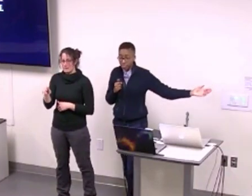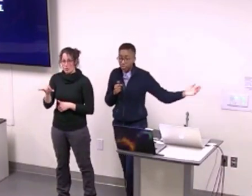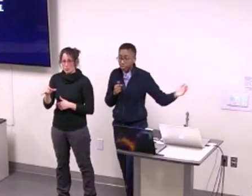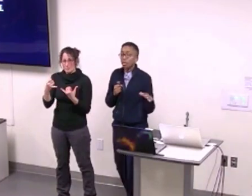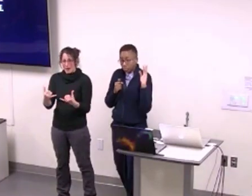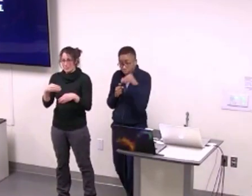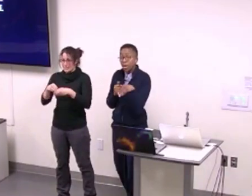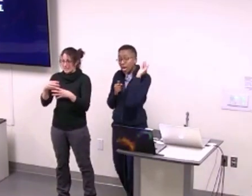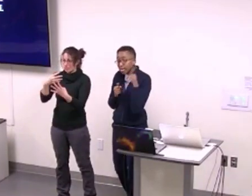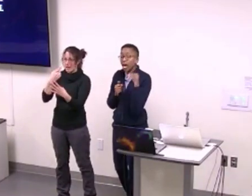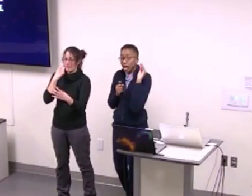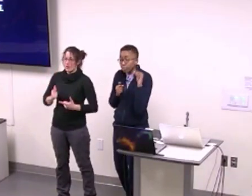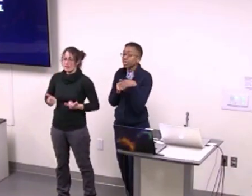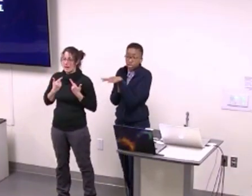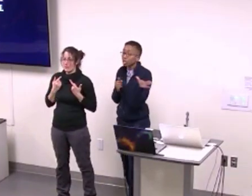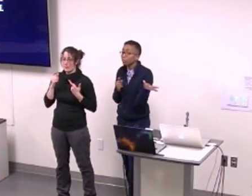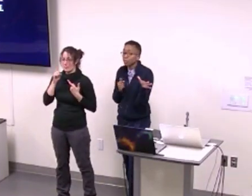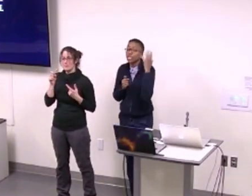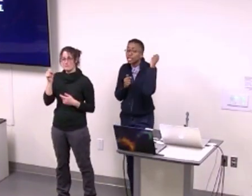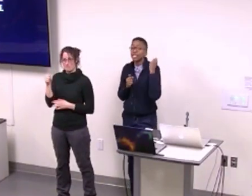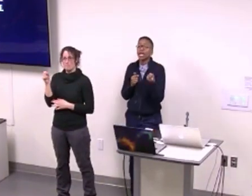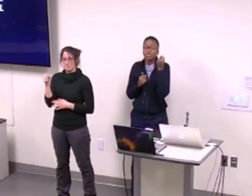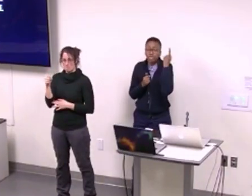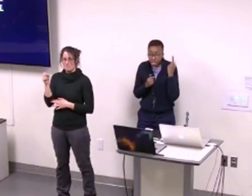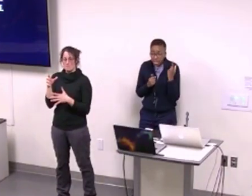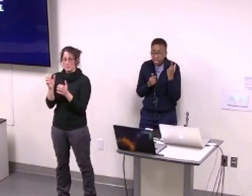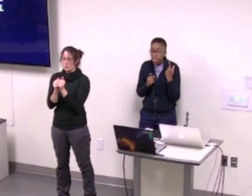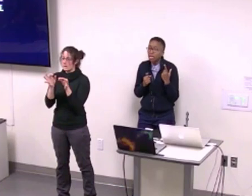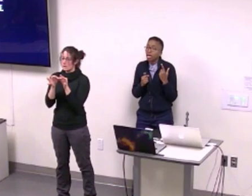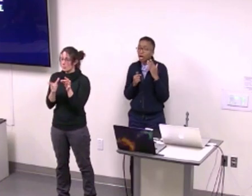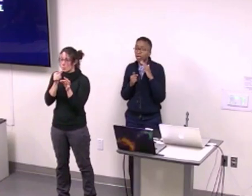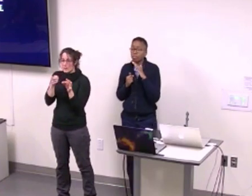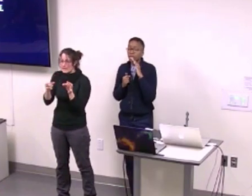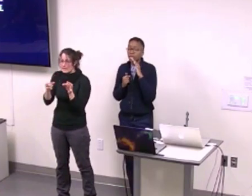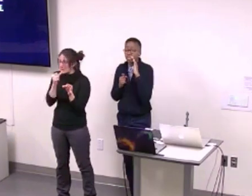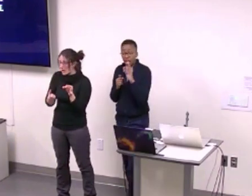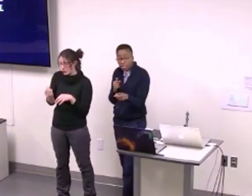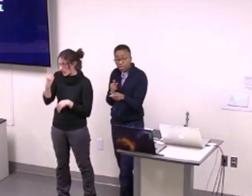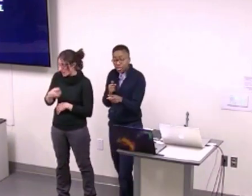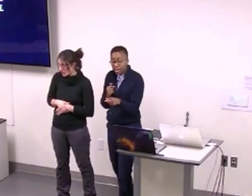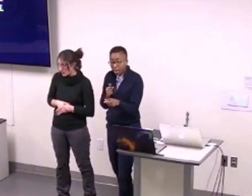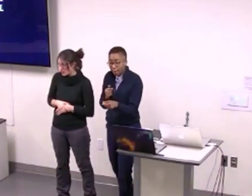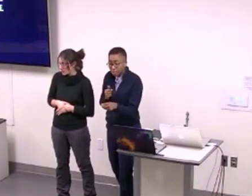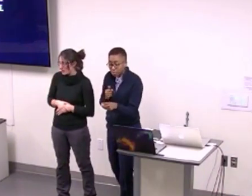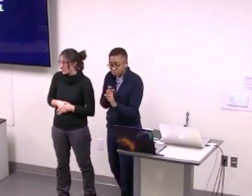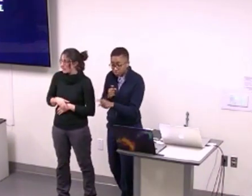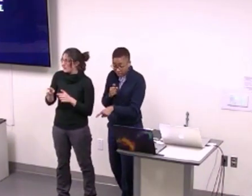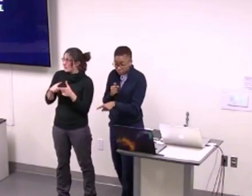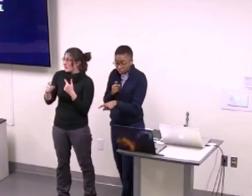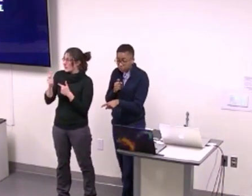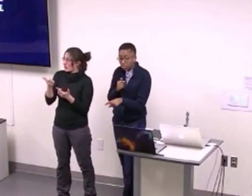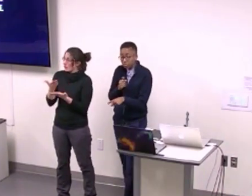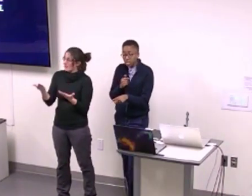from a head nod with an interpreter he couldn't understand. The other thing that happens with deaf wrongful convictions.